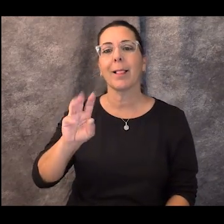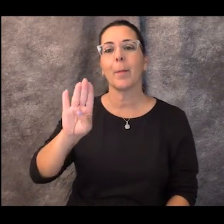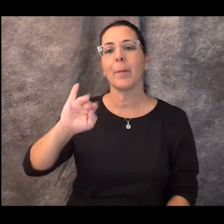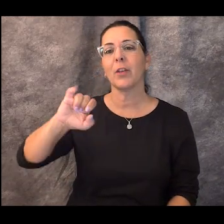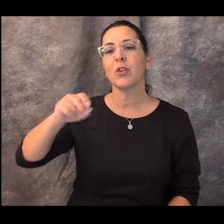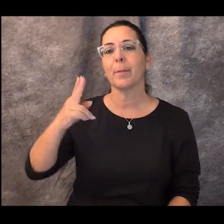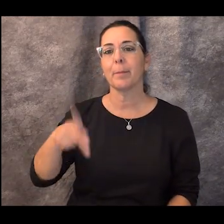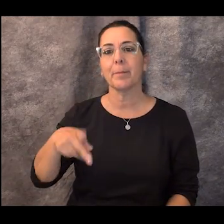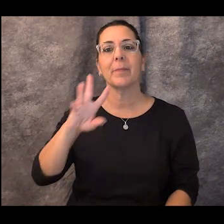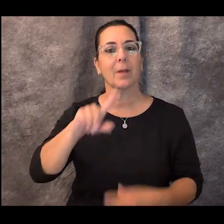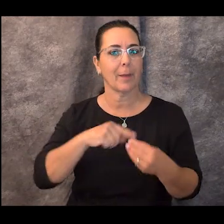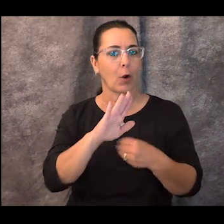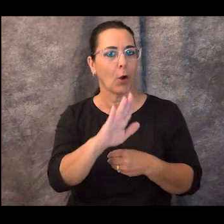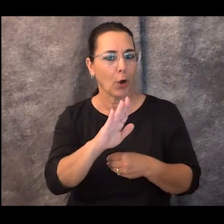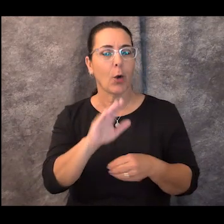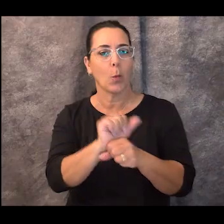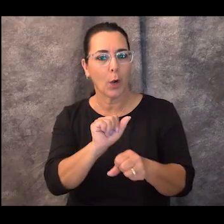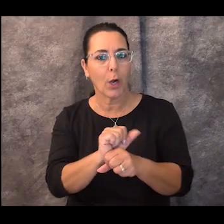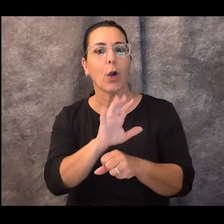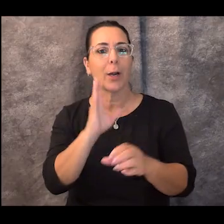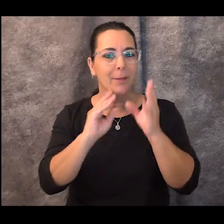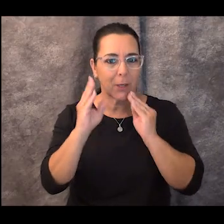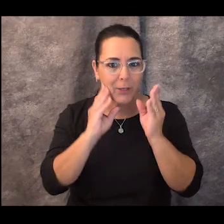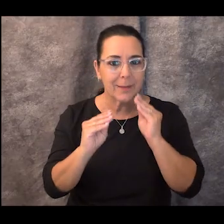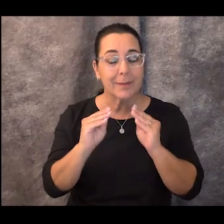and what she has experienced, and some of the tips that she has